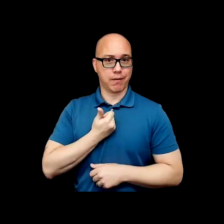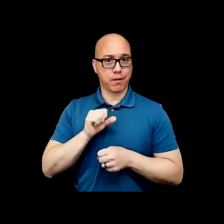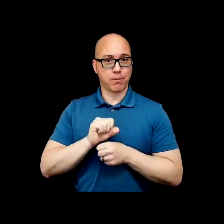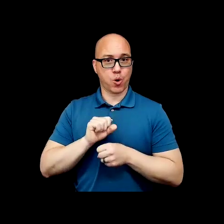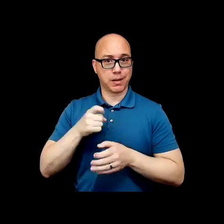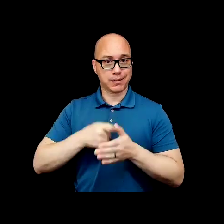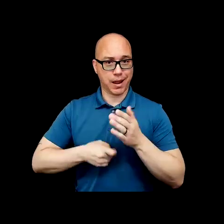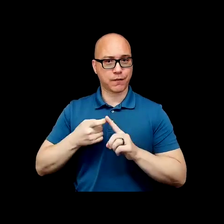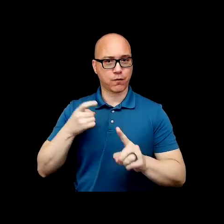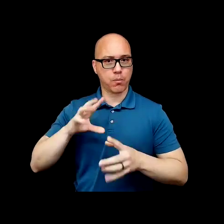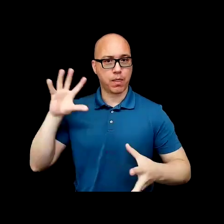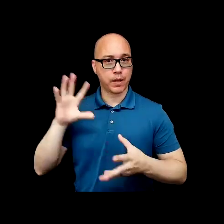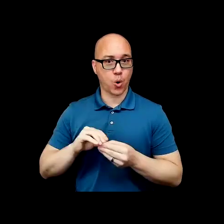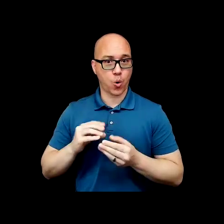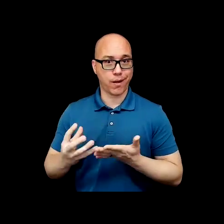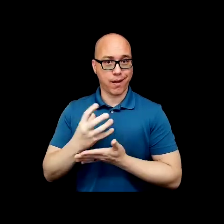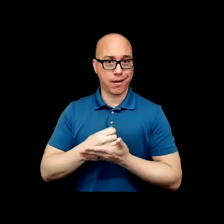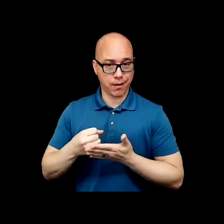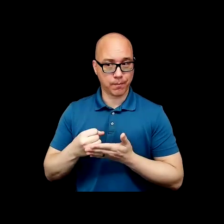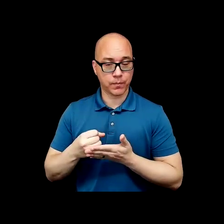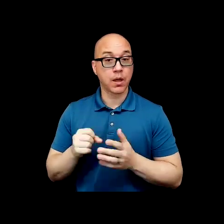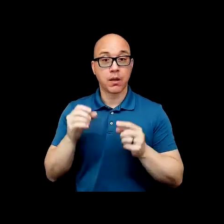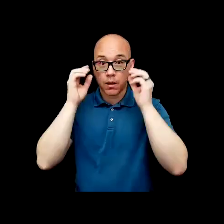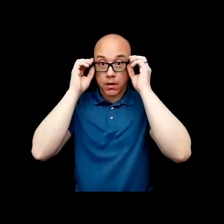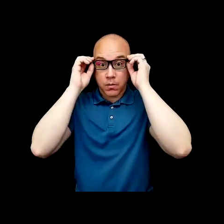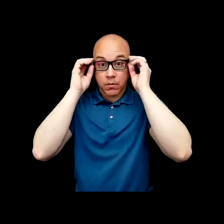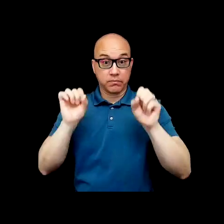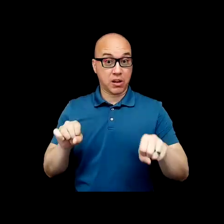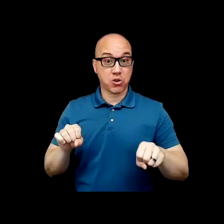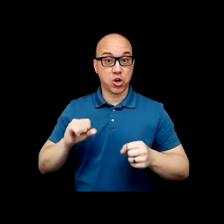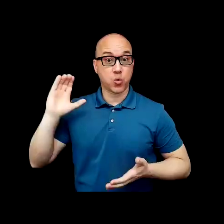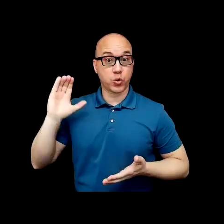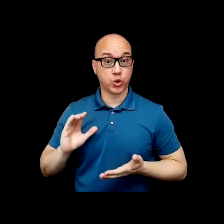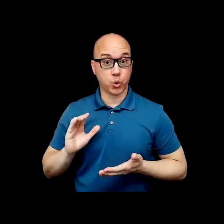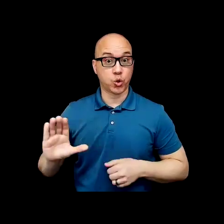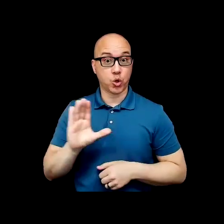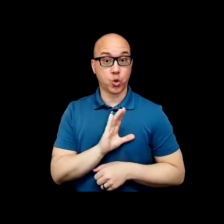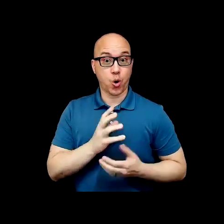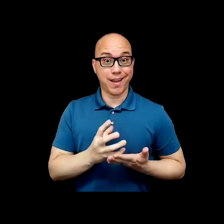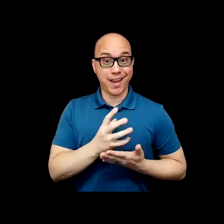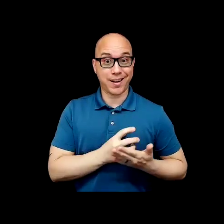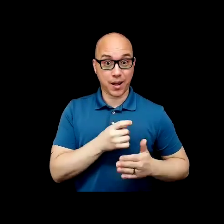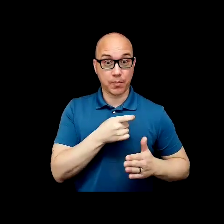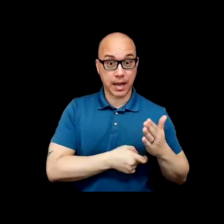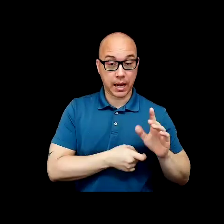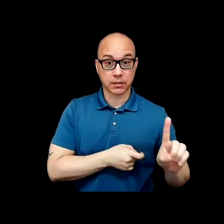income, which would lower your income tax. It will not reduce your Self-Employment Tax,